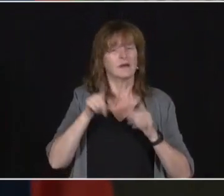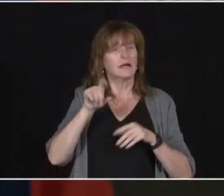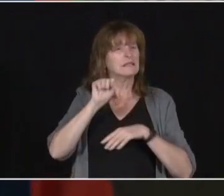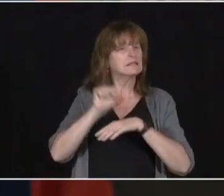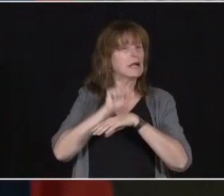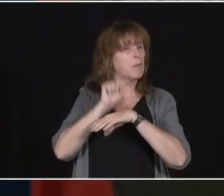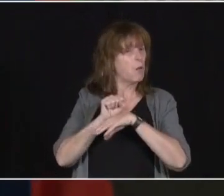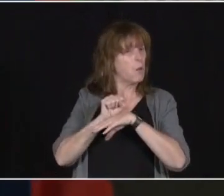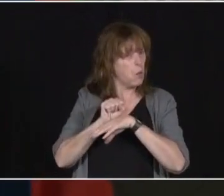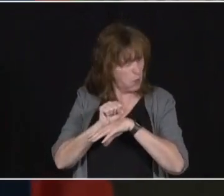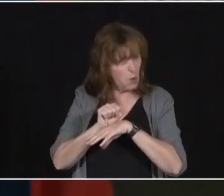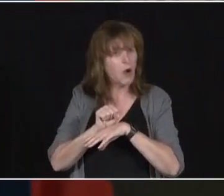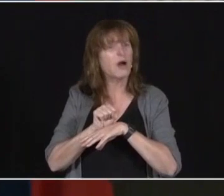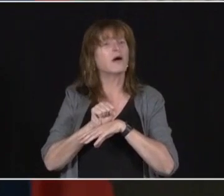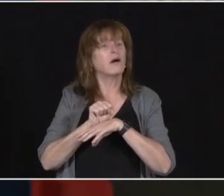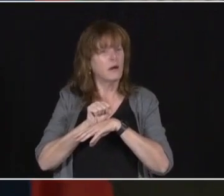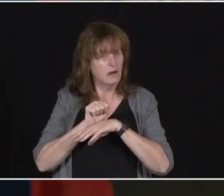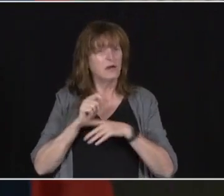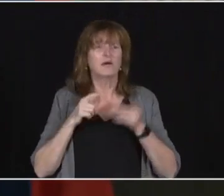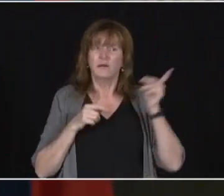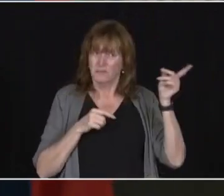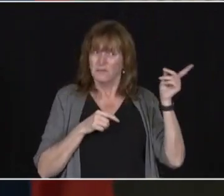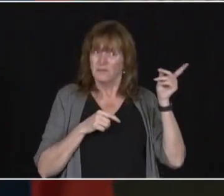system.